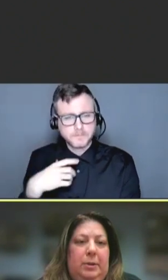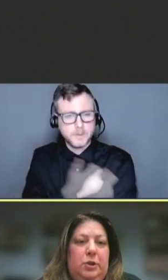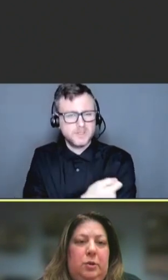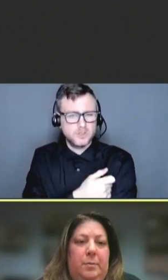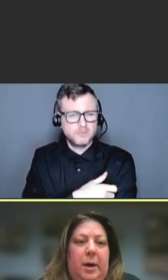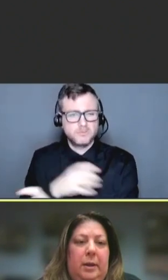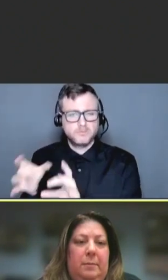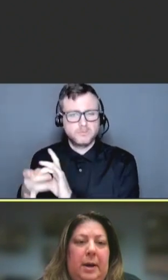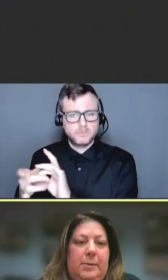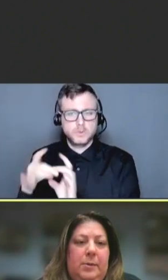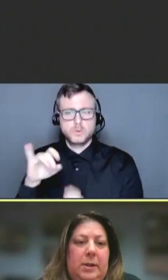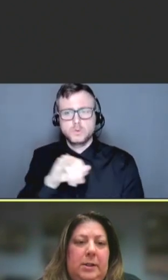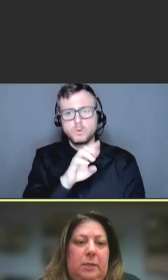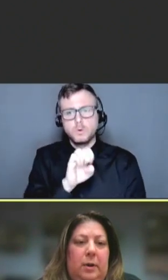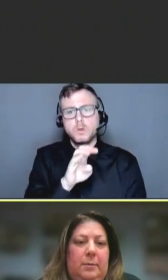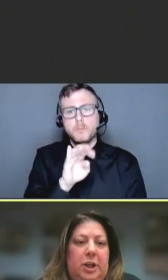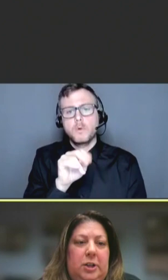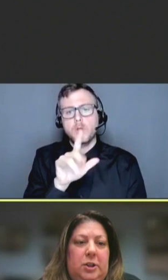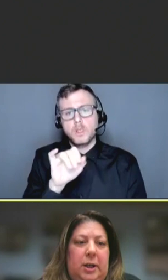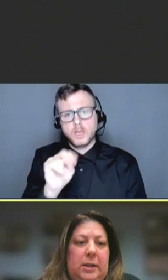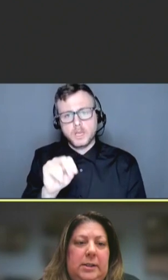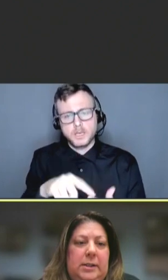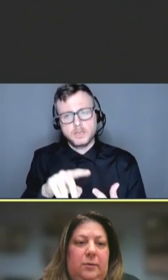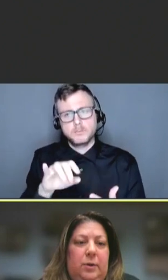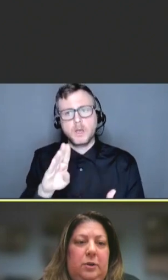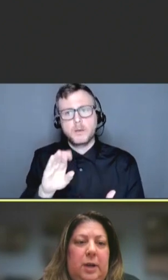are Jewel Mullen, Bob Swanson, Rob Schechter, and Steve Rinderknecht.